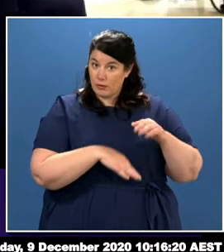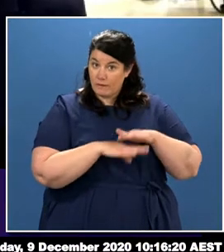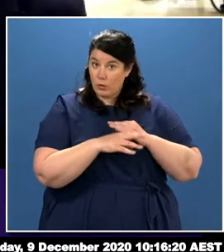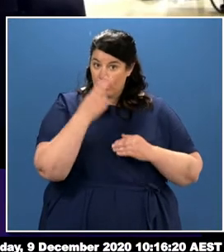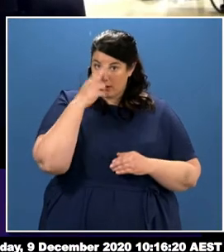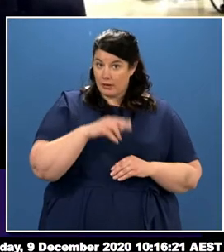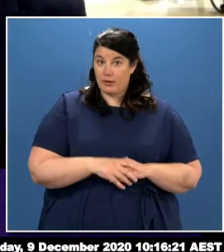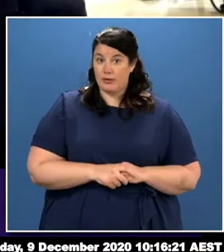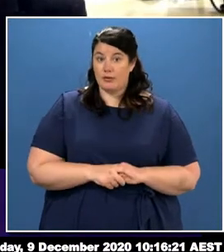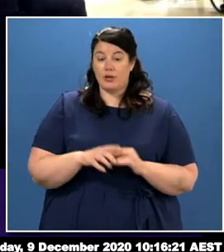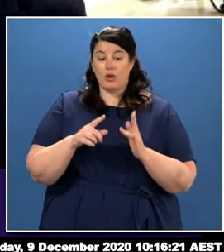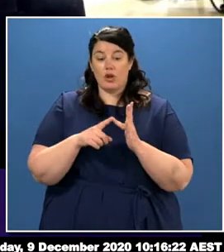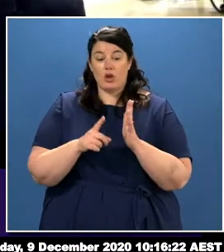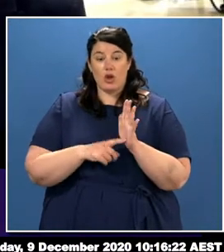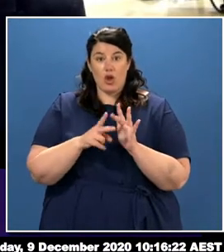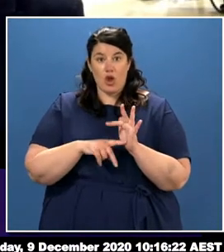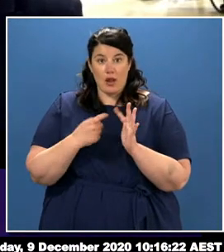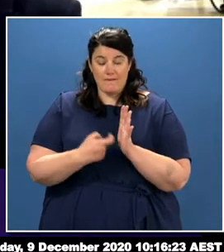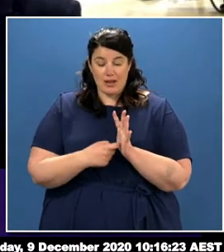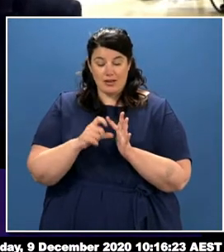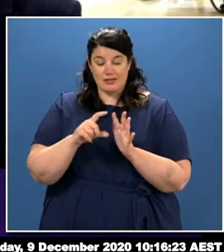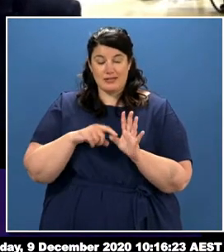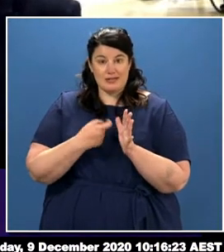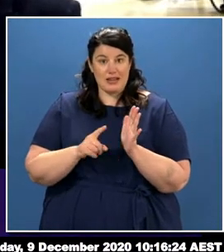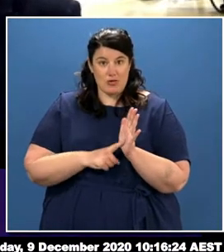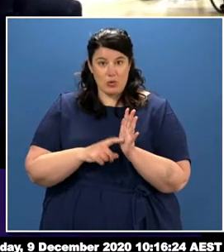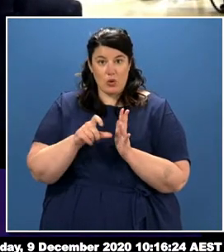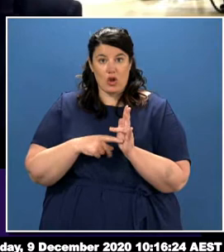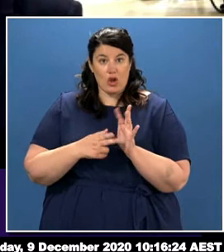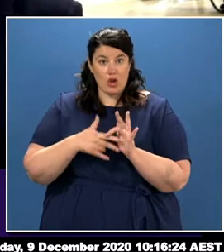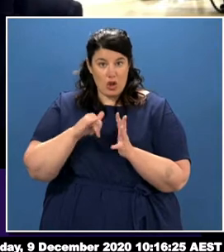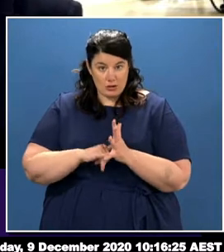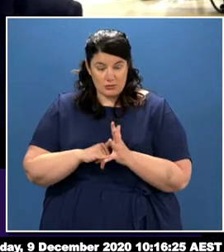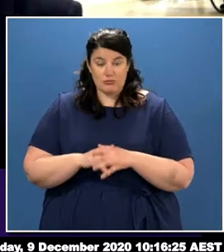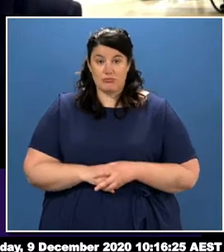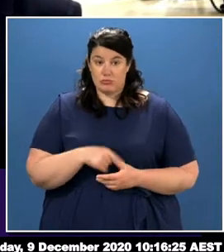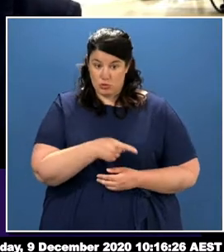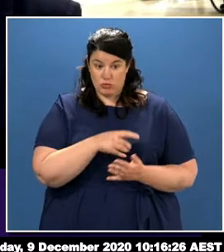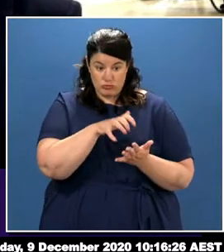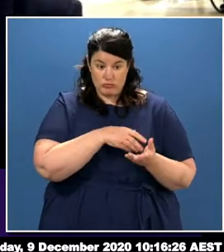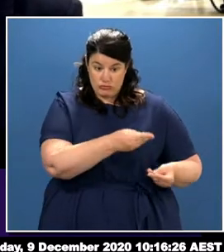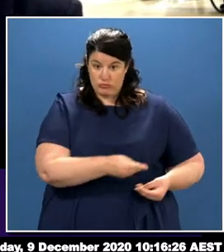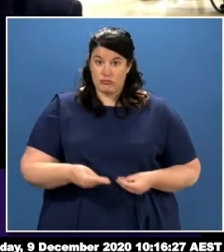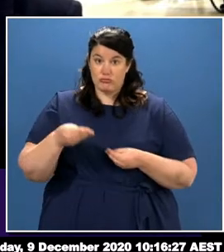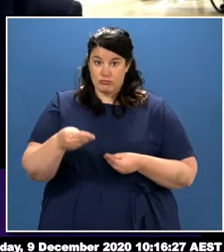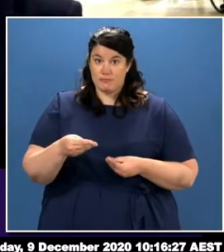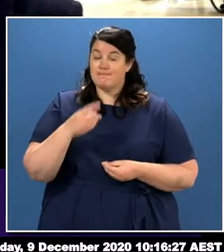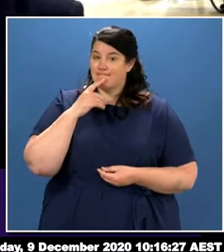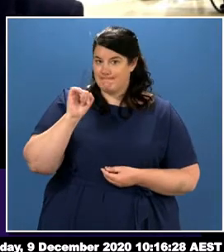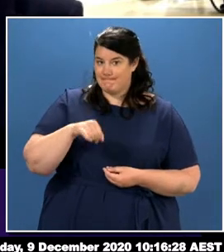Oliver Gerald Collins. It's correct, isn't it, that you have provided a statement to the Royal Commission? Yes, dated 18 November.